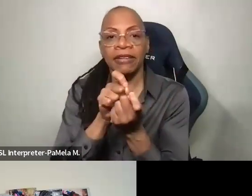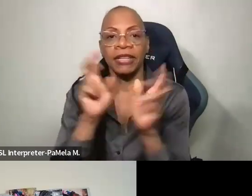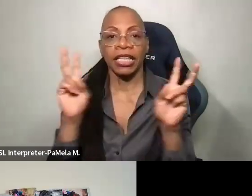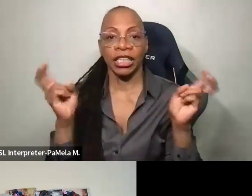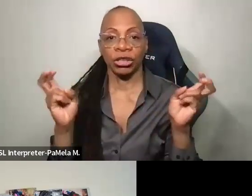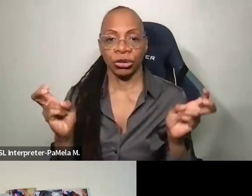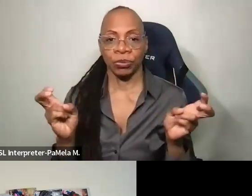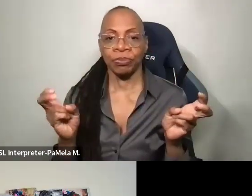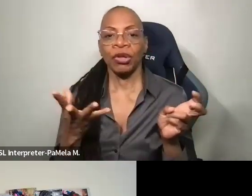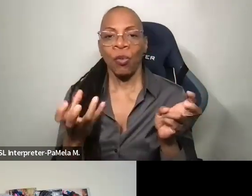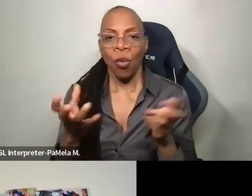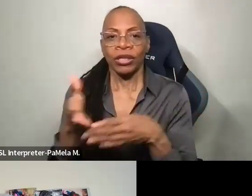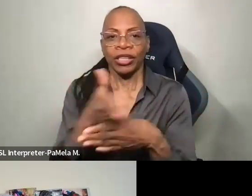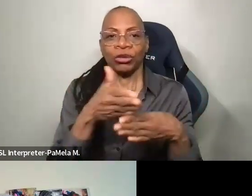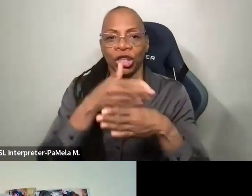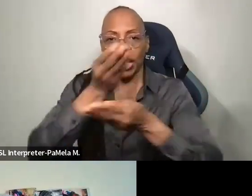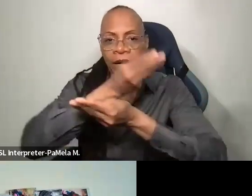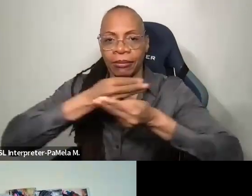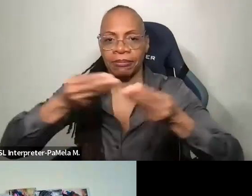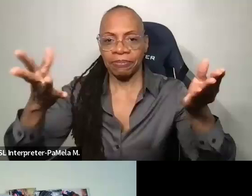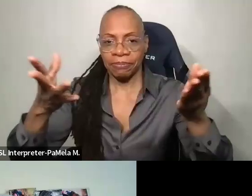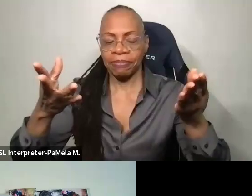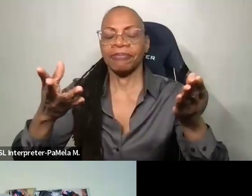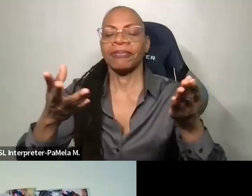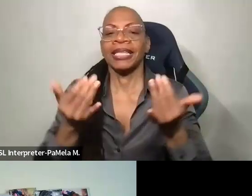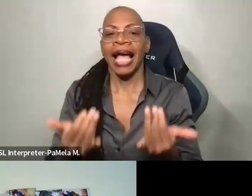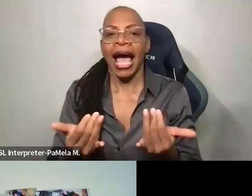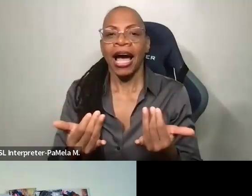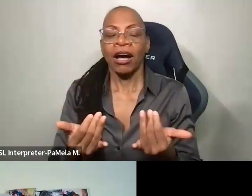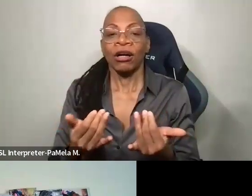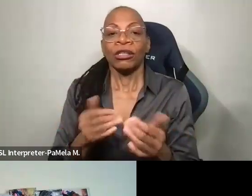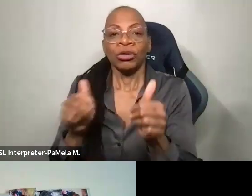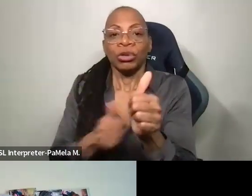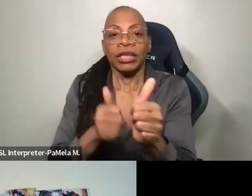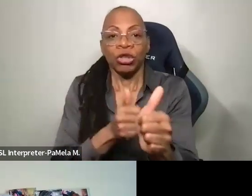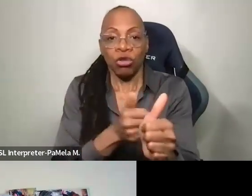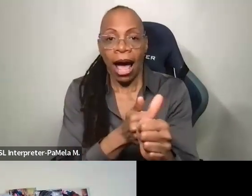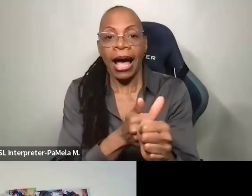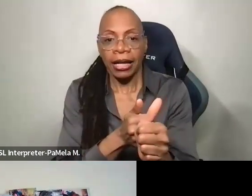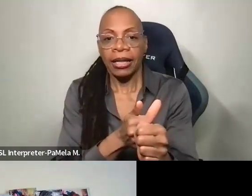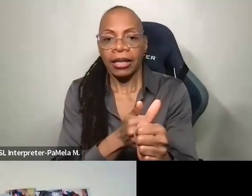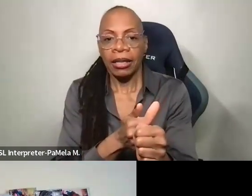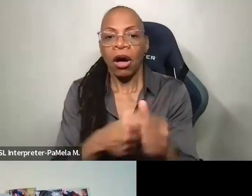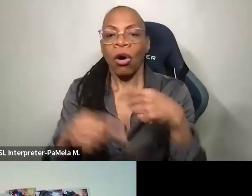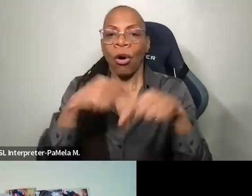They just wanted to share that note right now to be keeping track of or going back into your records